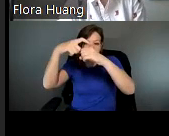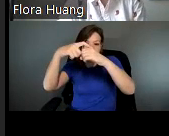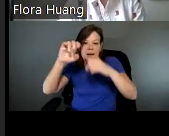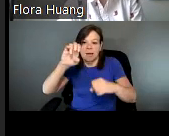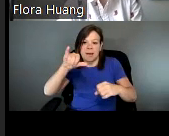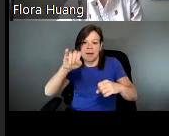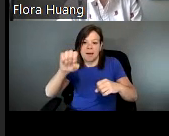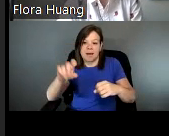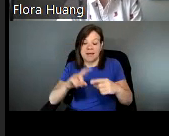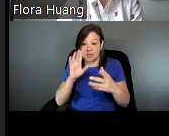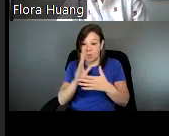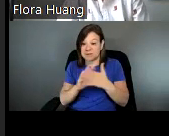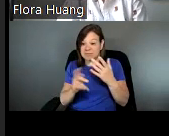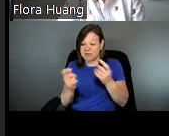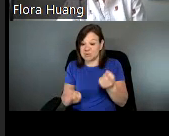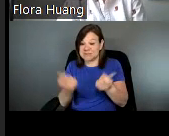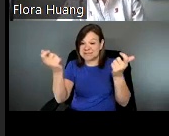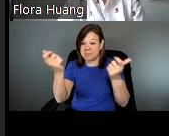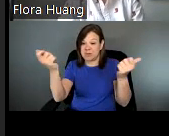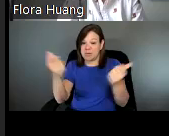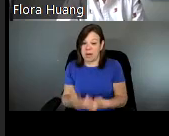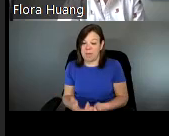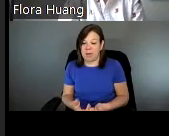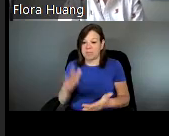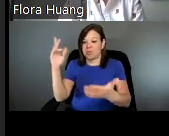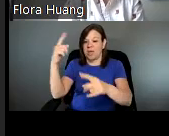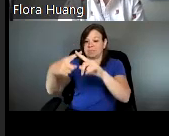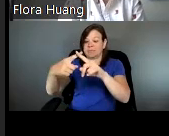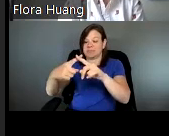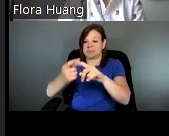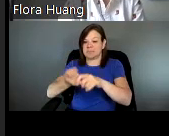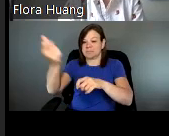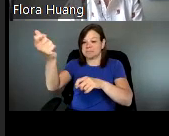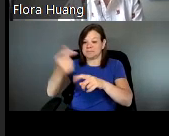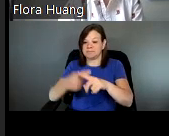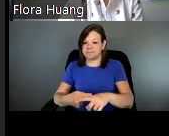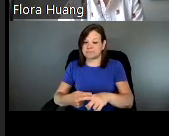just make something disappear and pop back up, you can figure out pretty quickly, you know, which one is which.